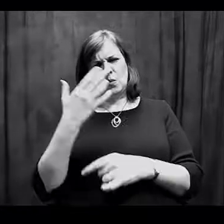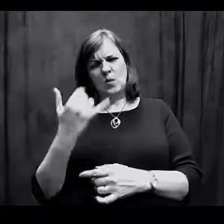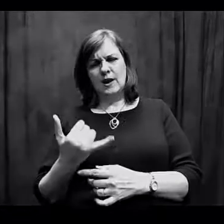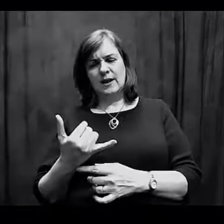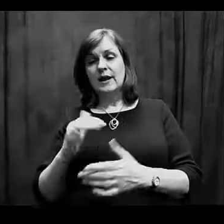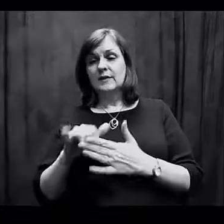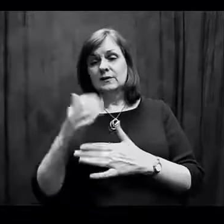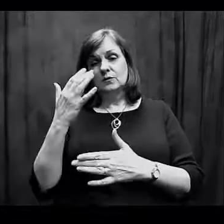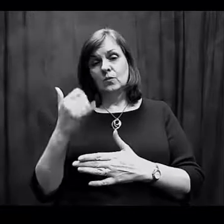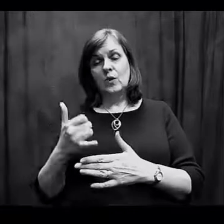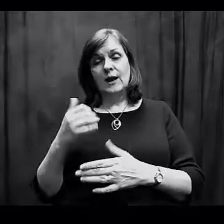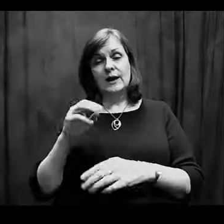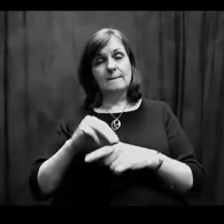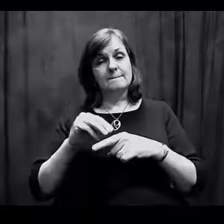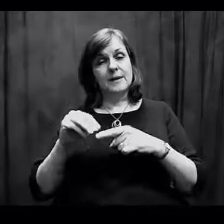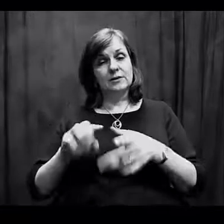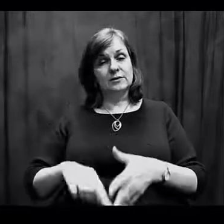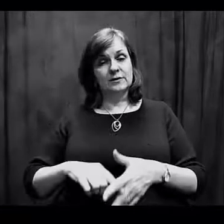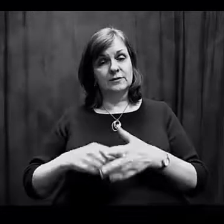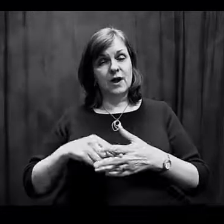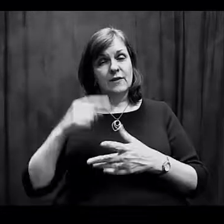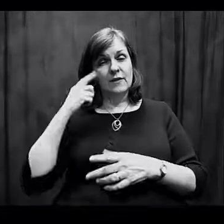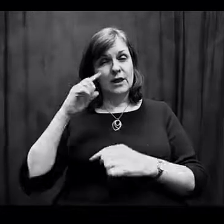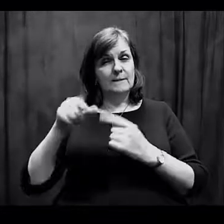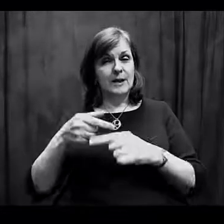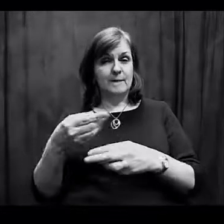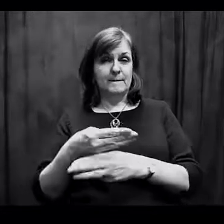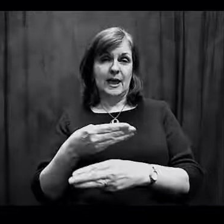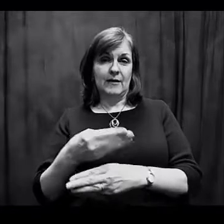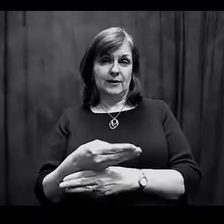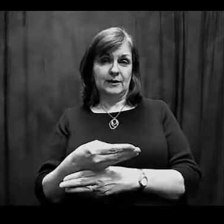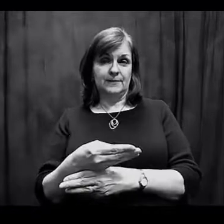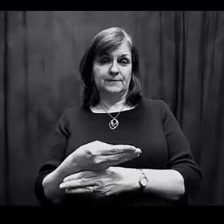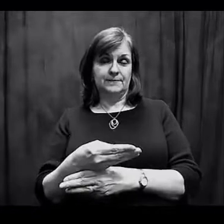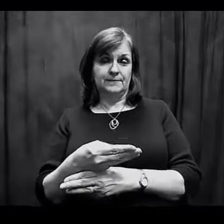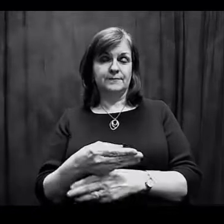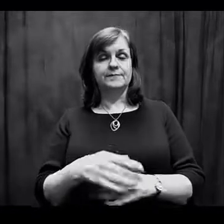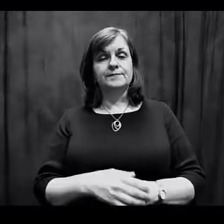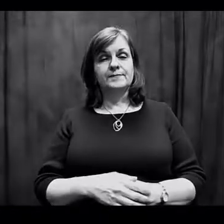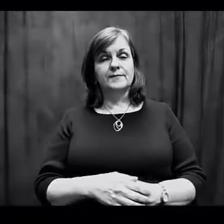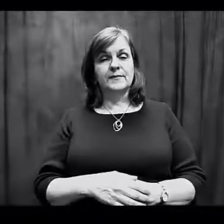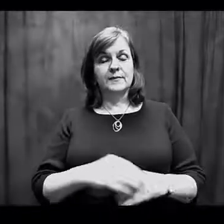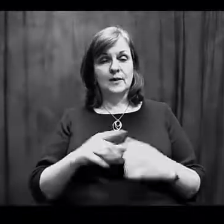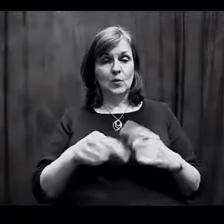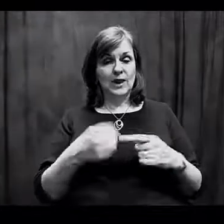this and this is really what led him to start thinking about math